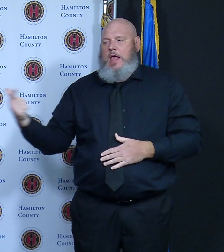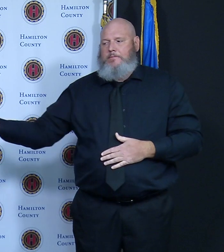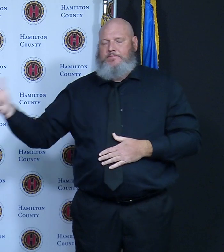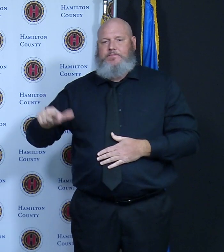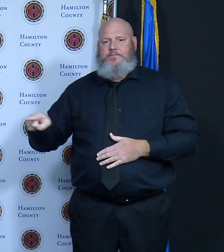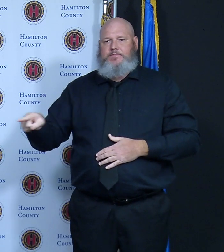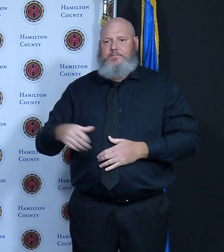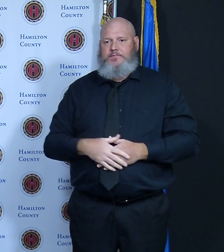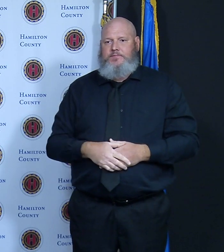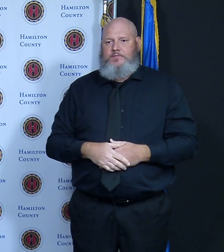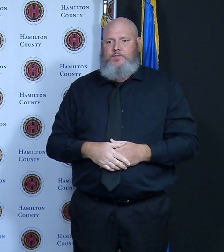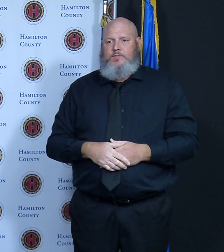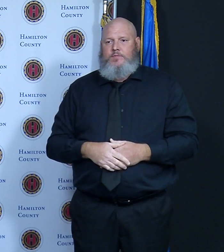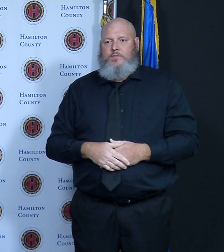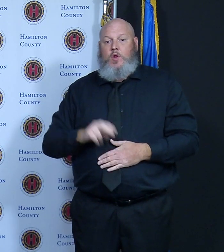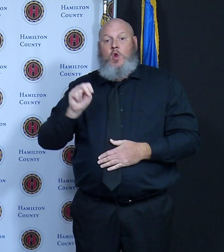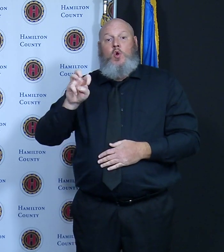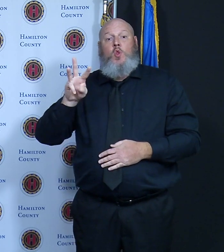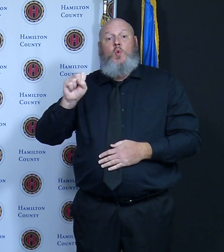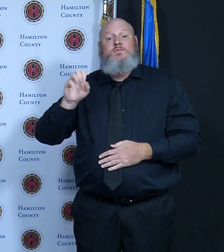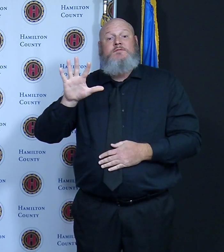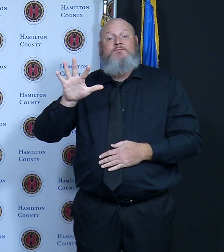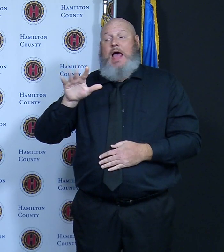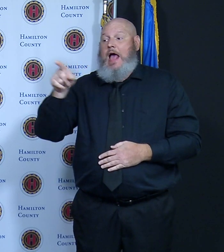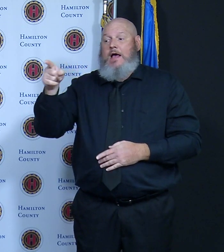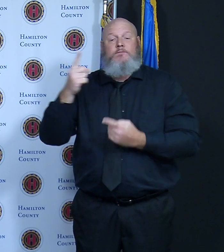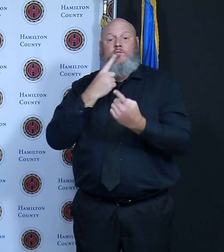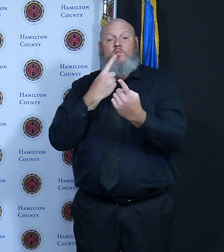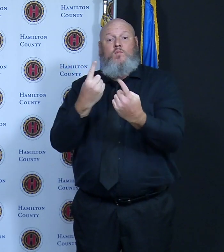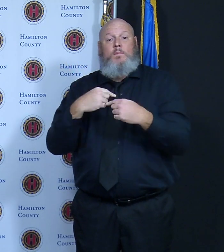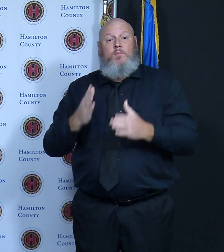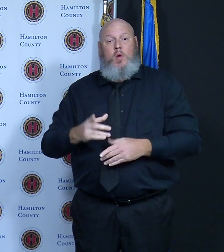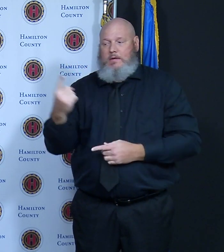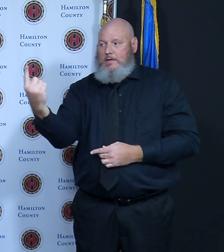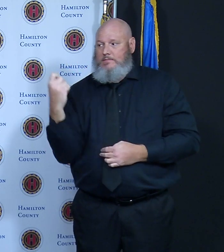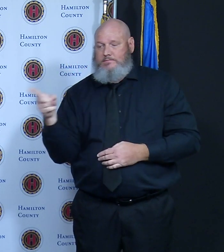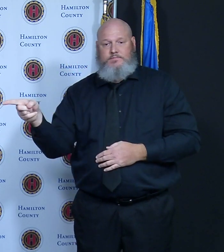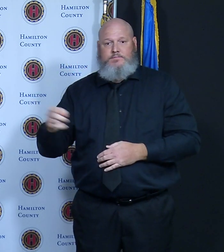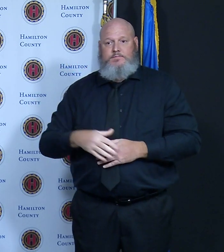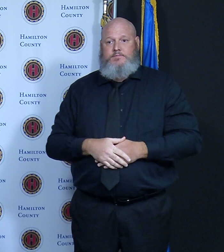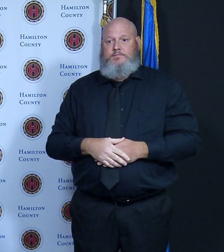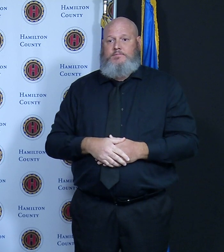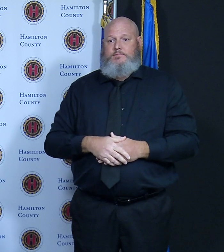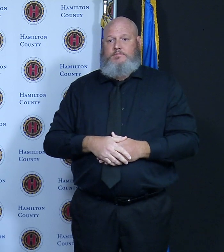threats at bay at a time when so much focus is on Covid-19 so i just want to